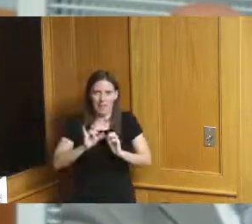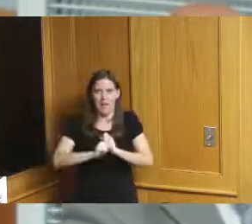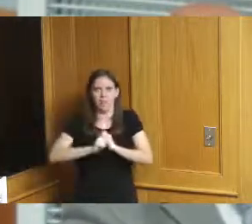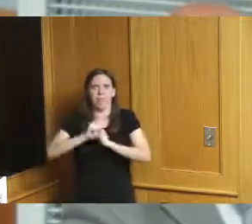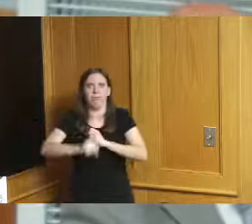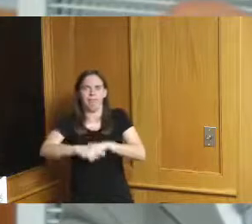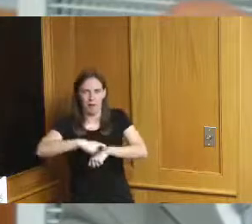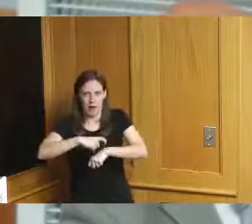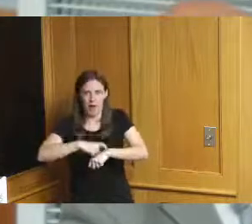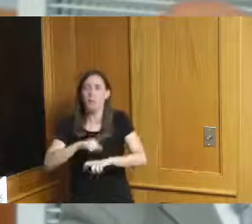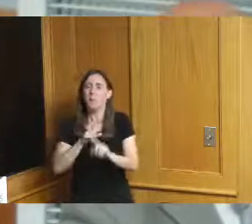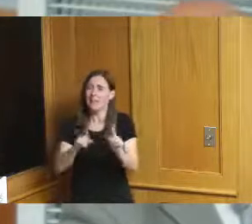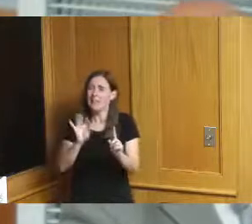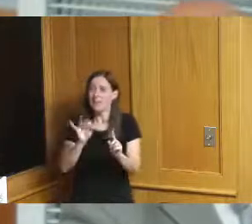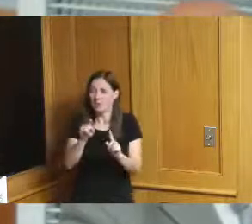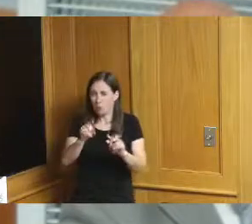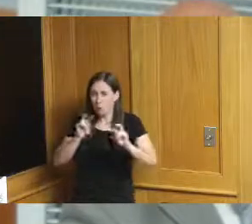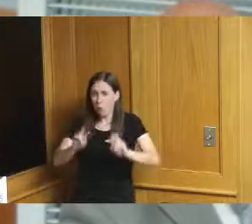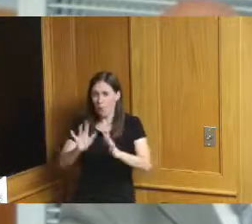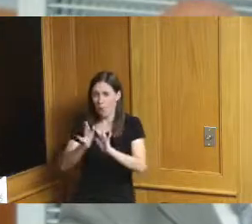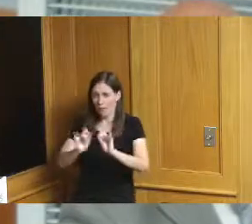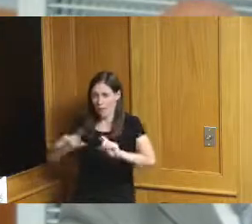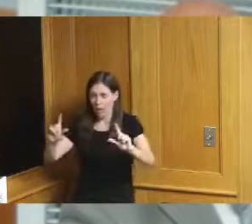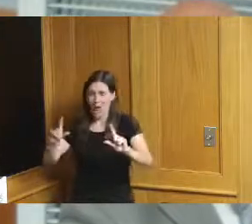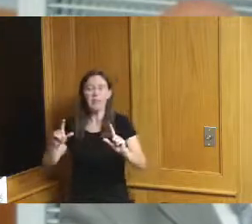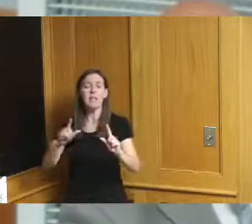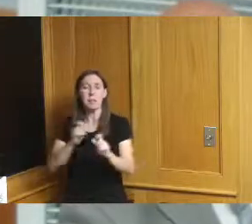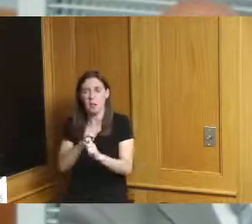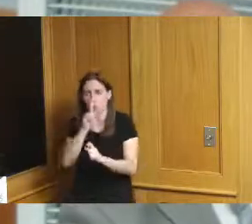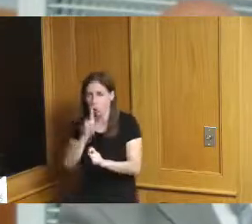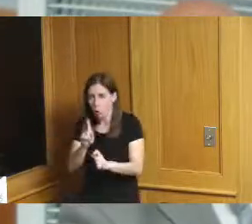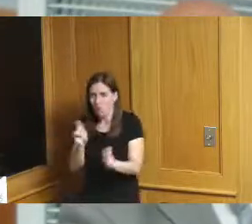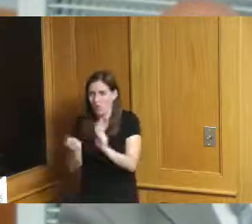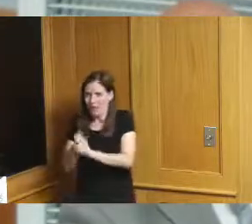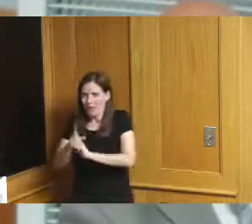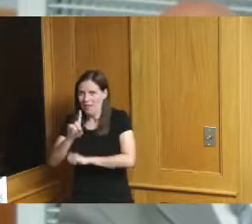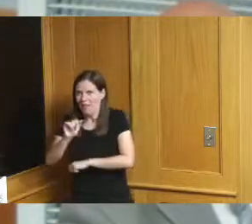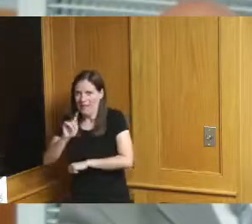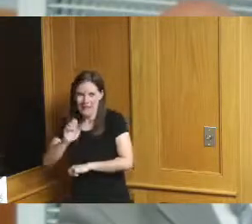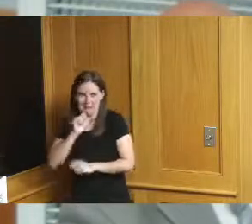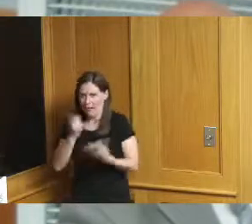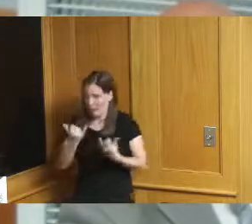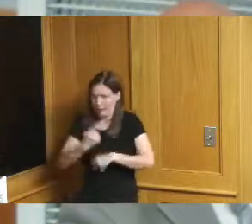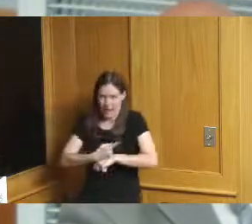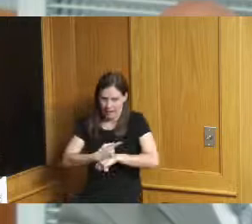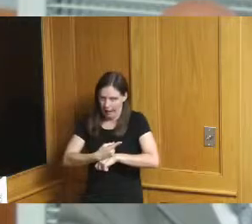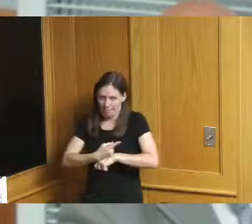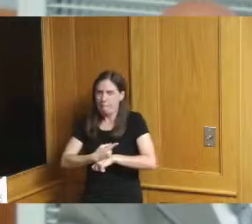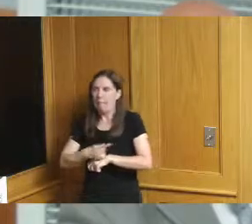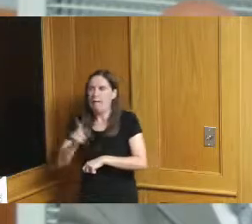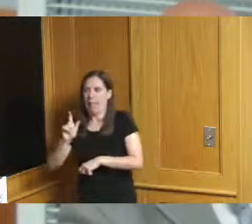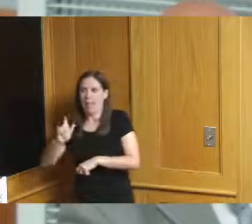you know not today's date what most what we found for most parents were they were looking at the